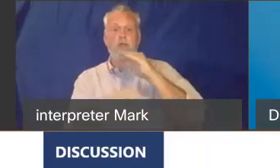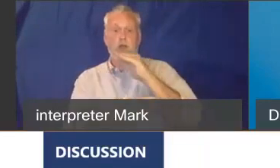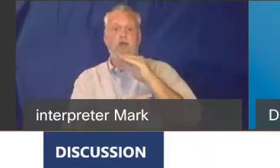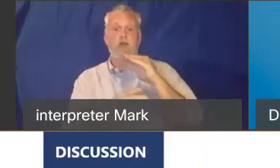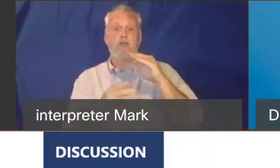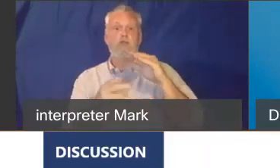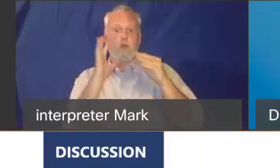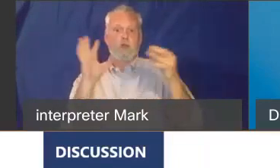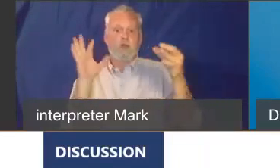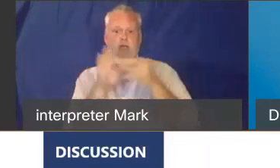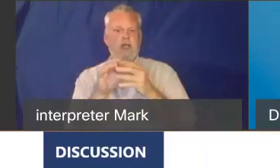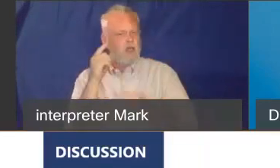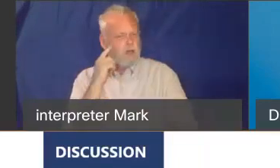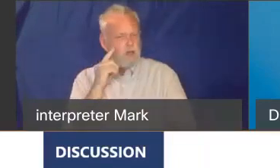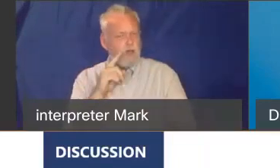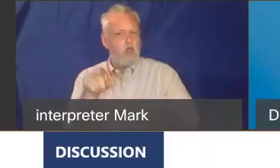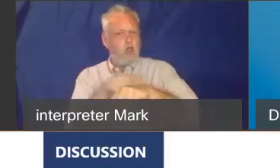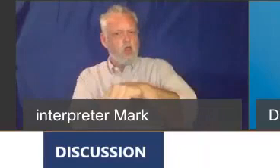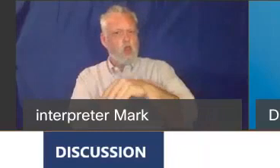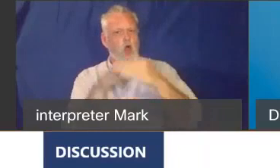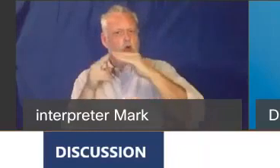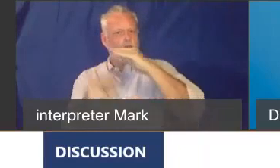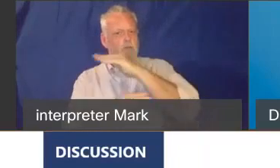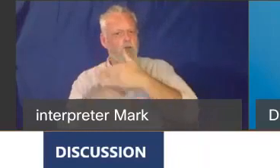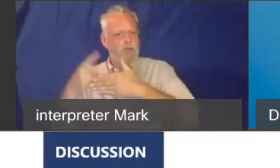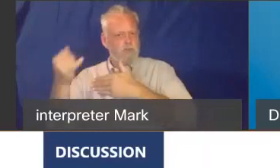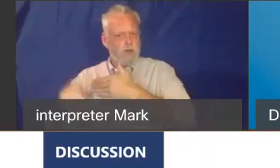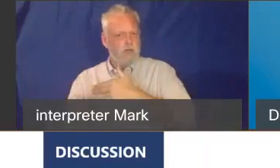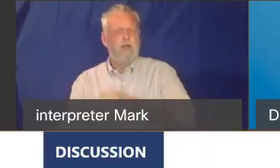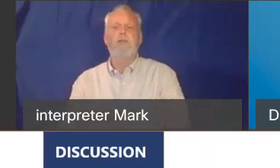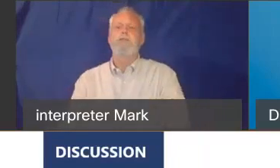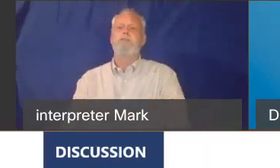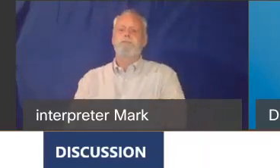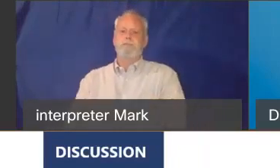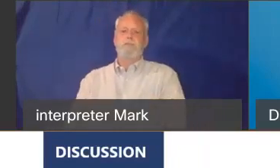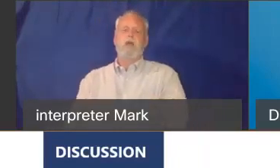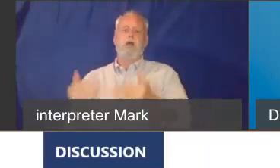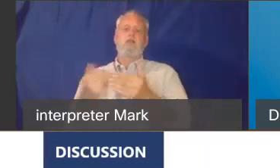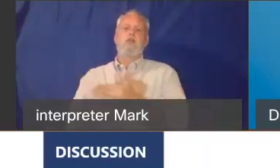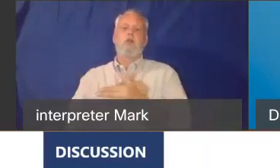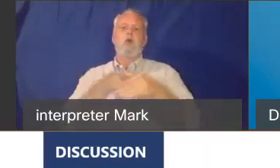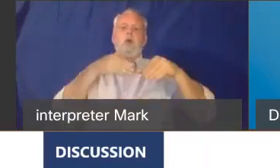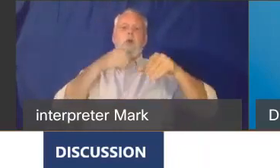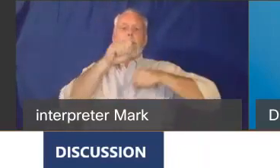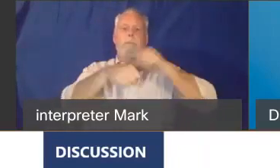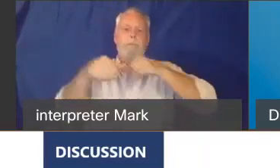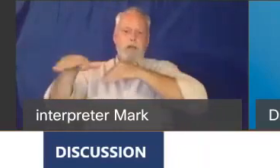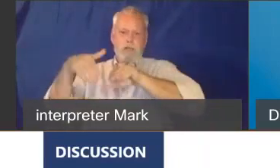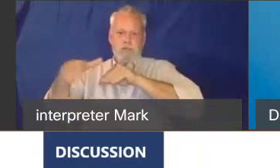I think you might be referring to the long Bridge project so that's a new bike PED bridge sort of complimenting a new.